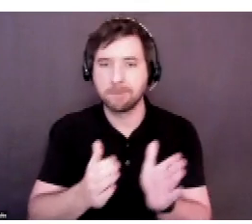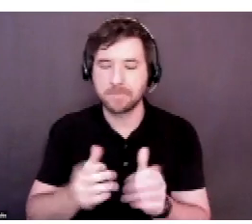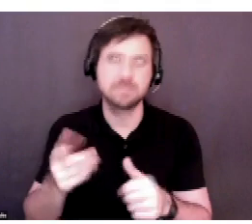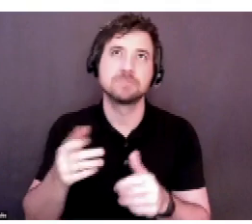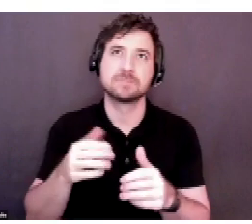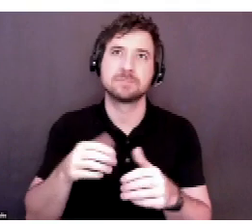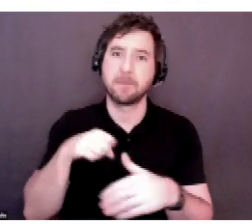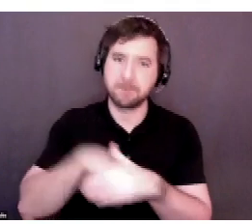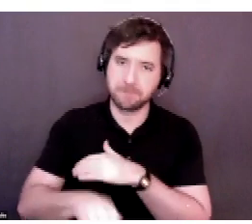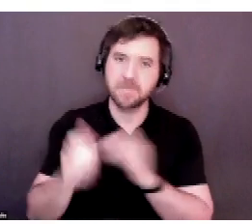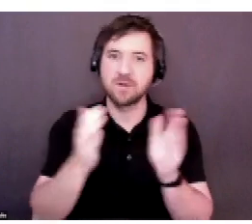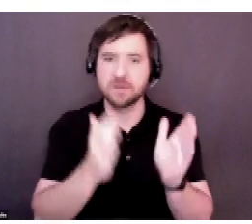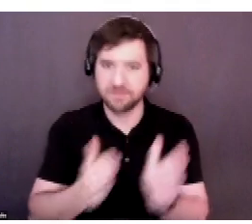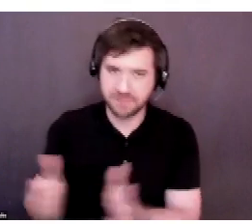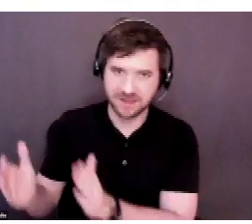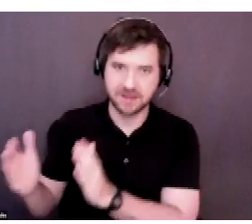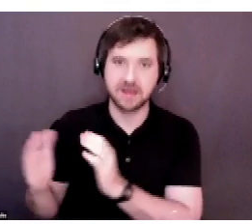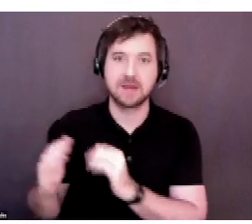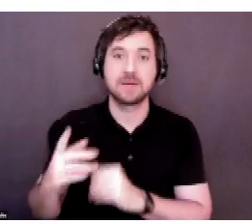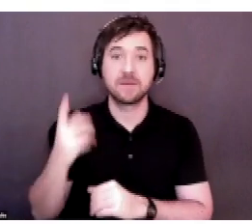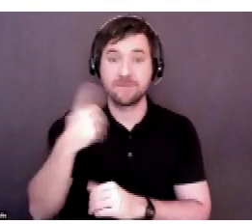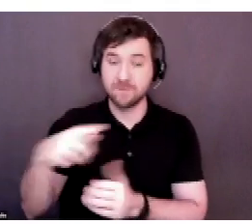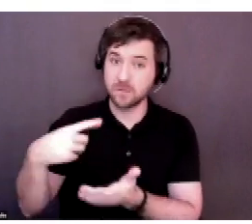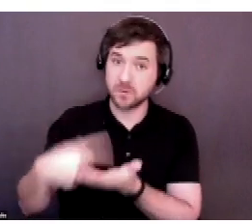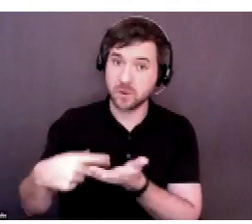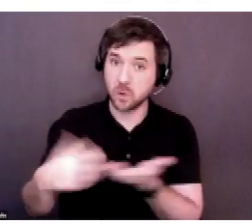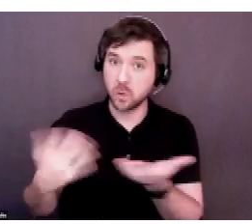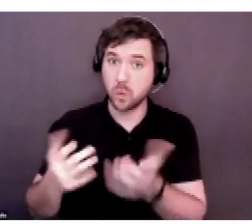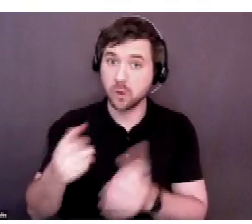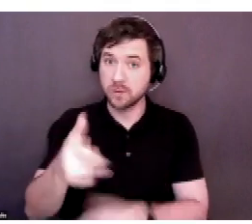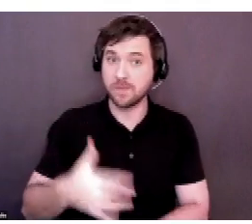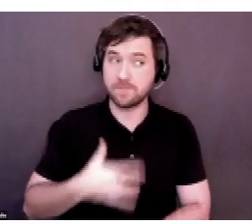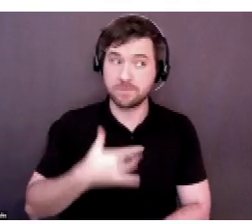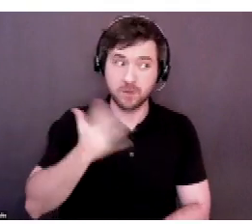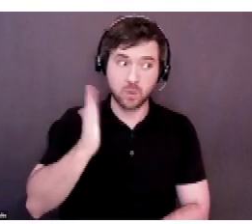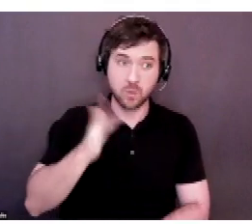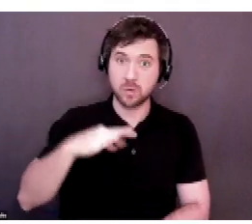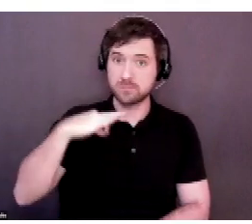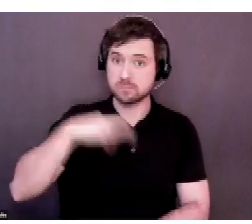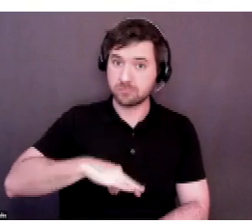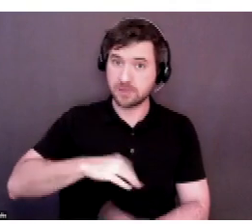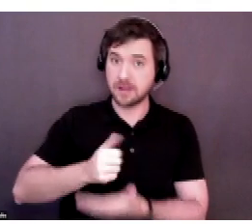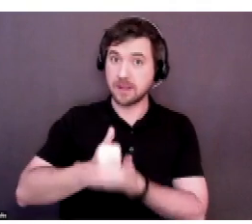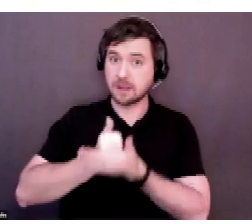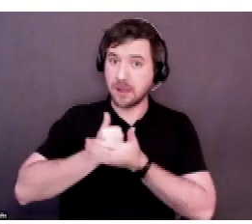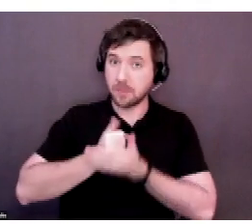about what you feel might be helpful in your birth, in your delivery and your laboring.